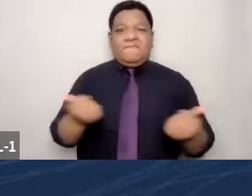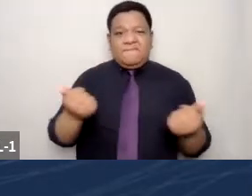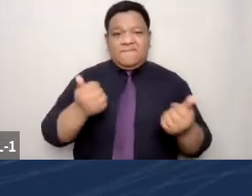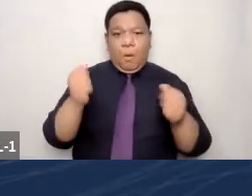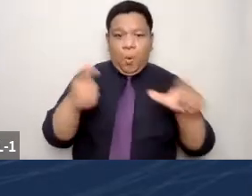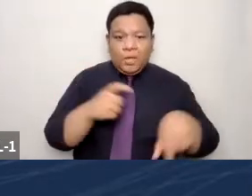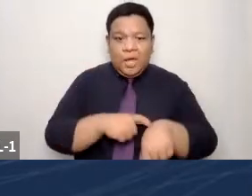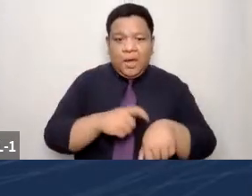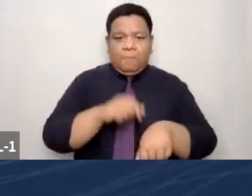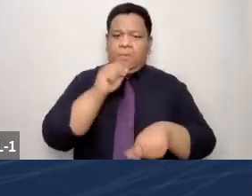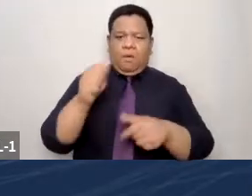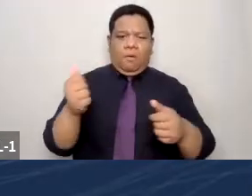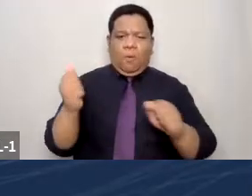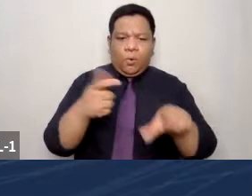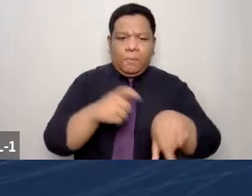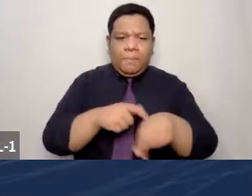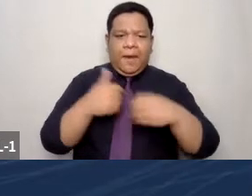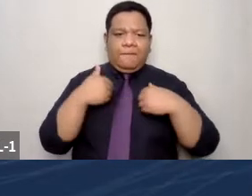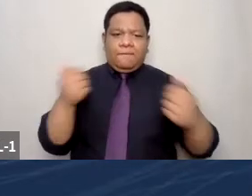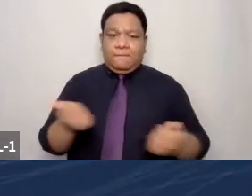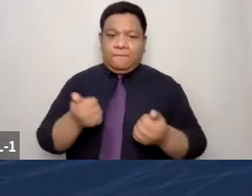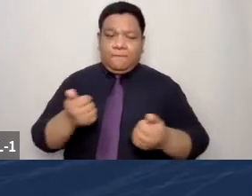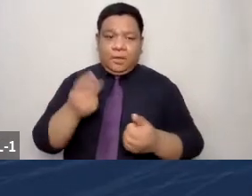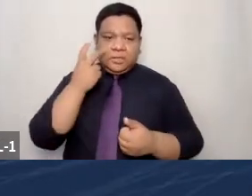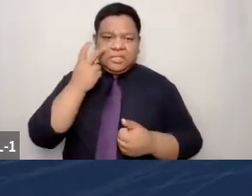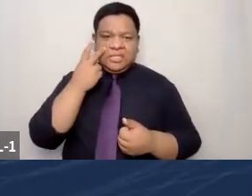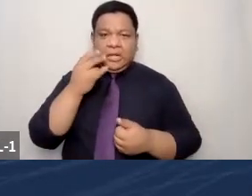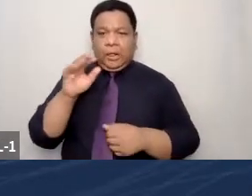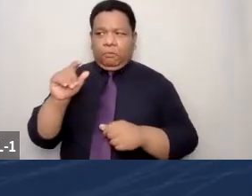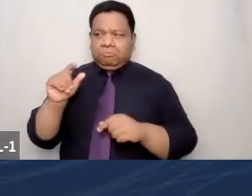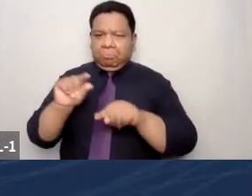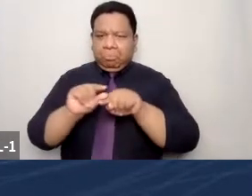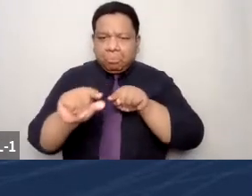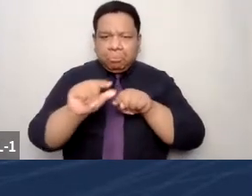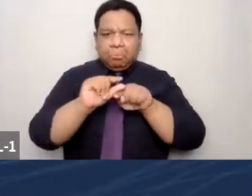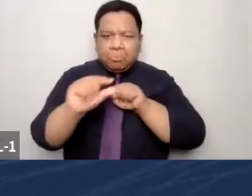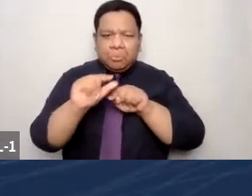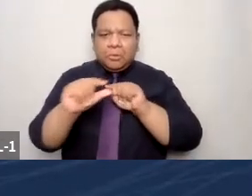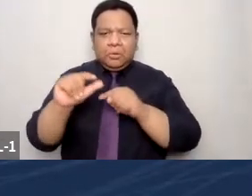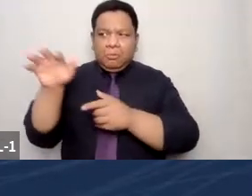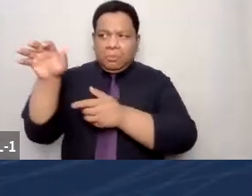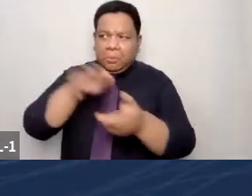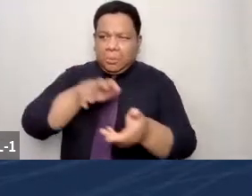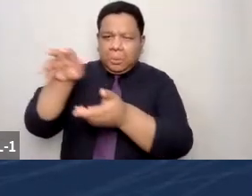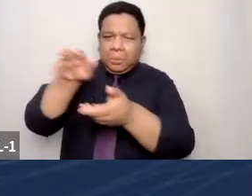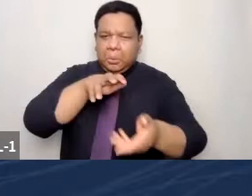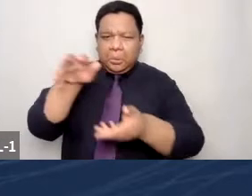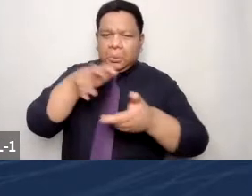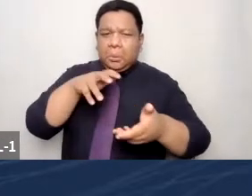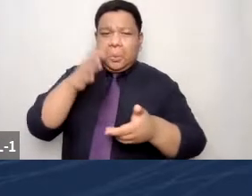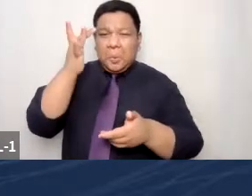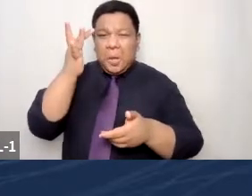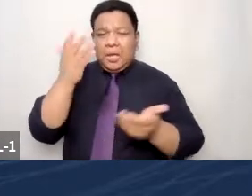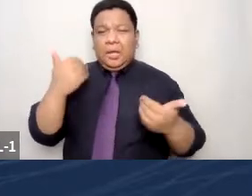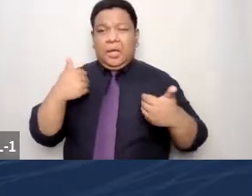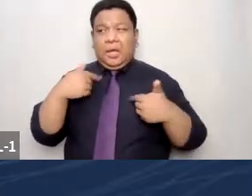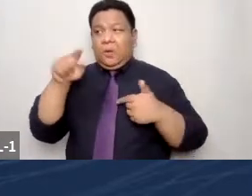We can see now that the arrival of vaccines are staggered because the supplies in the world market are also limited.